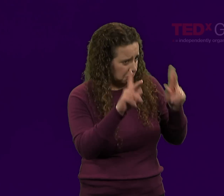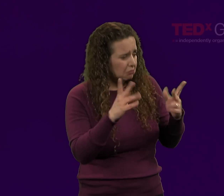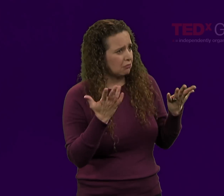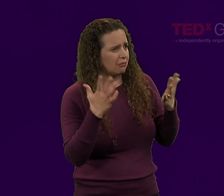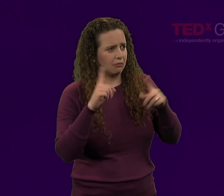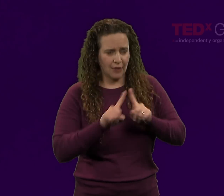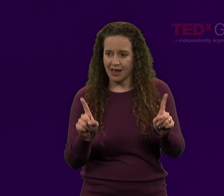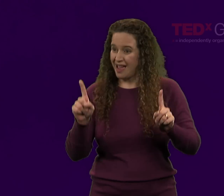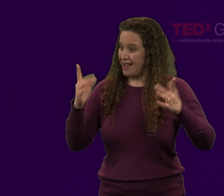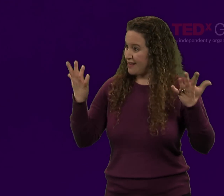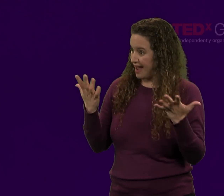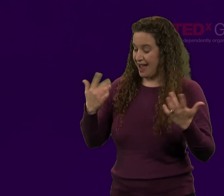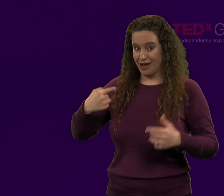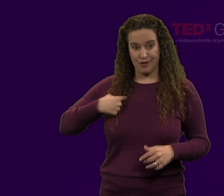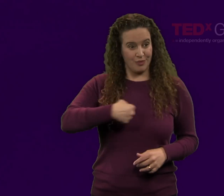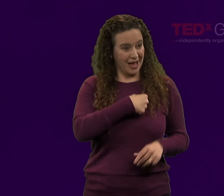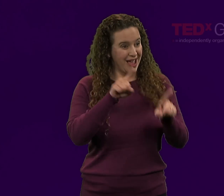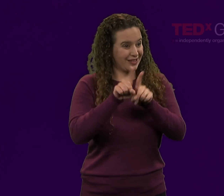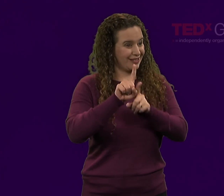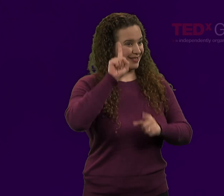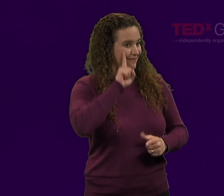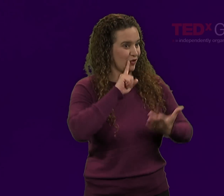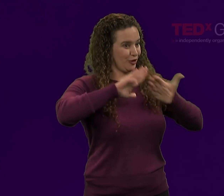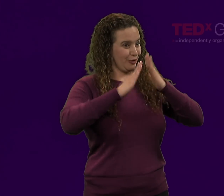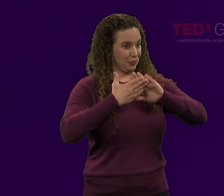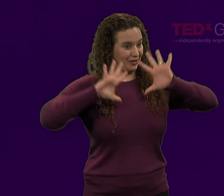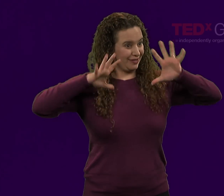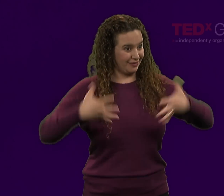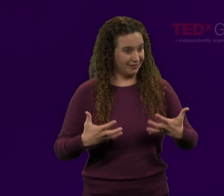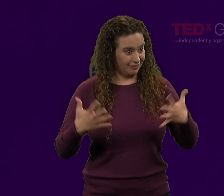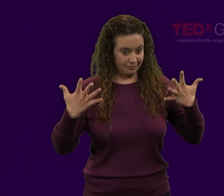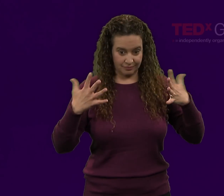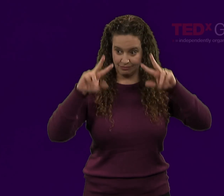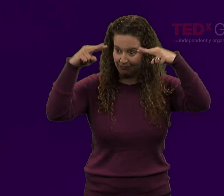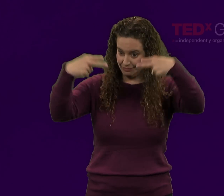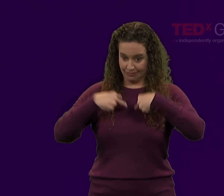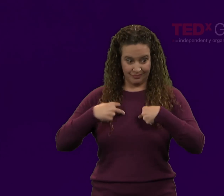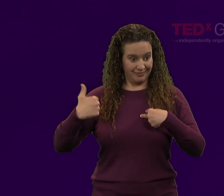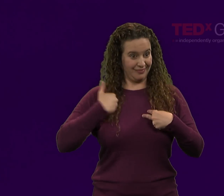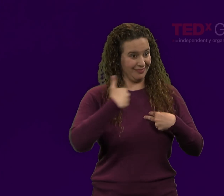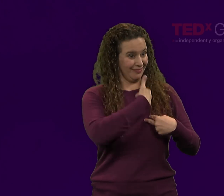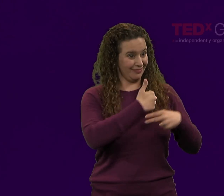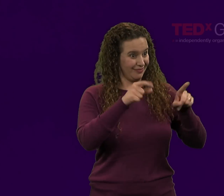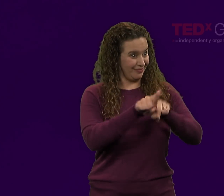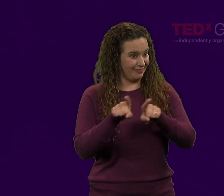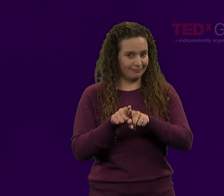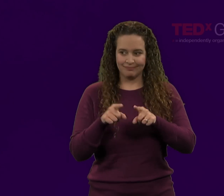Again, I believe it comes from a medical model and an approach of a pathological view of us being abnormal.